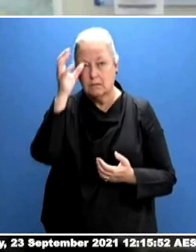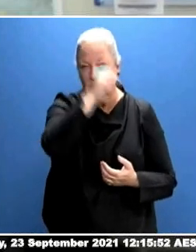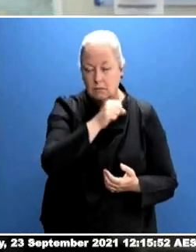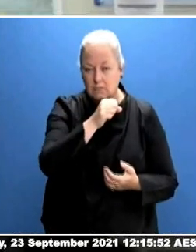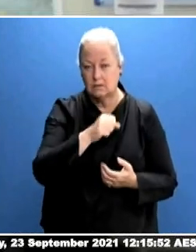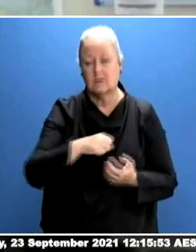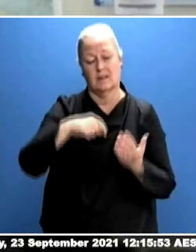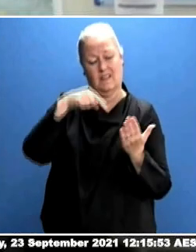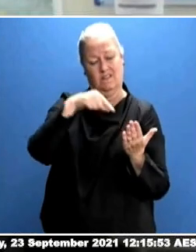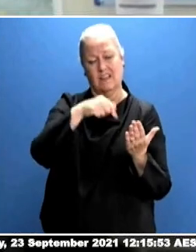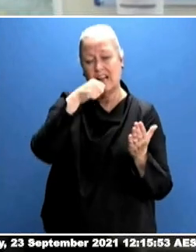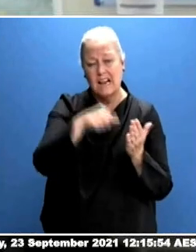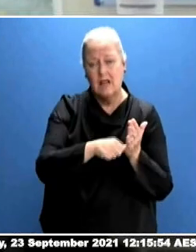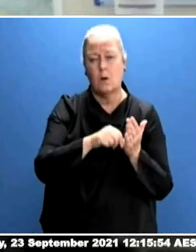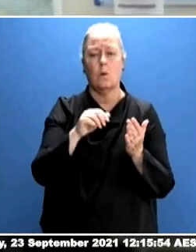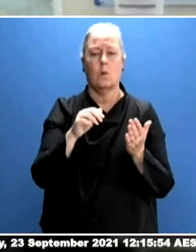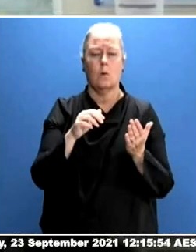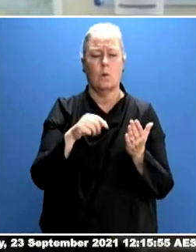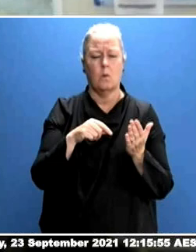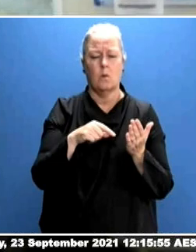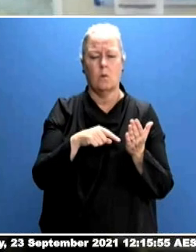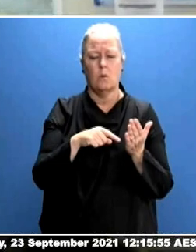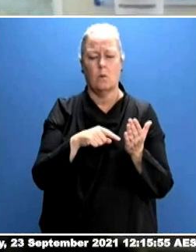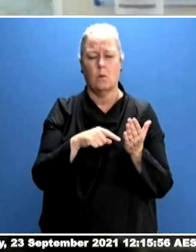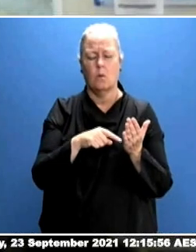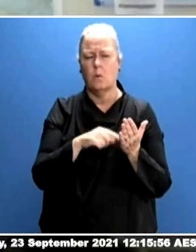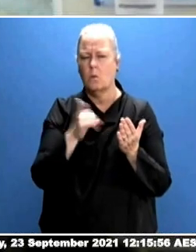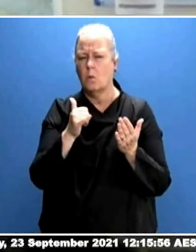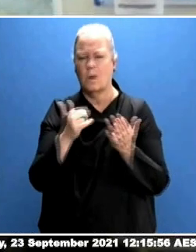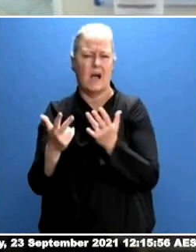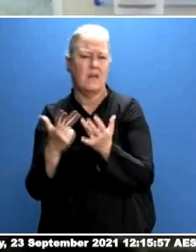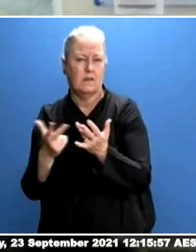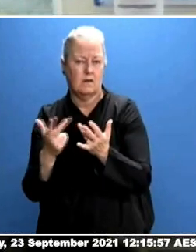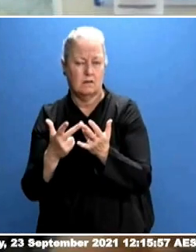well, to this letter, was quite the bare minimal and didn't go into detail,